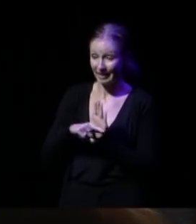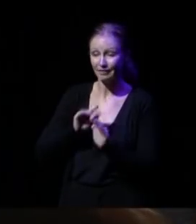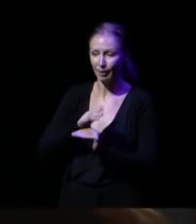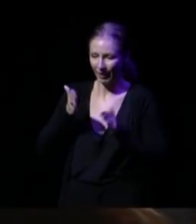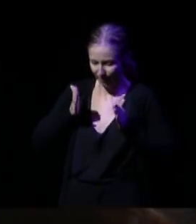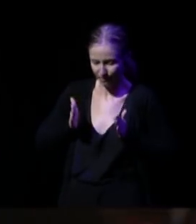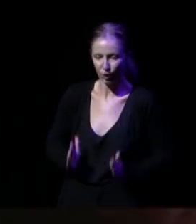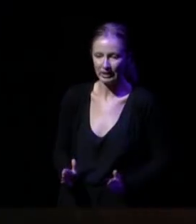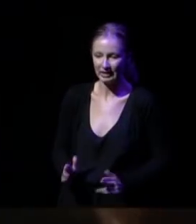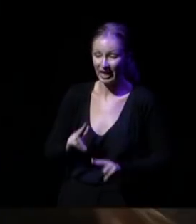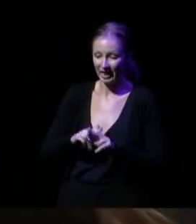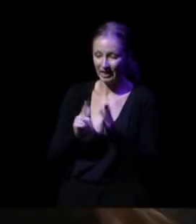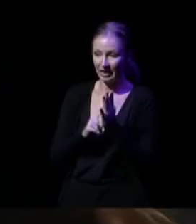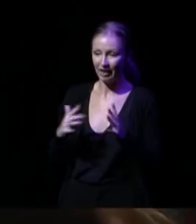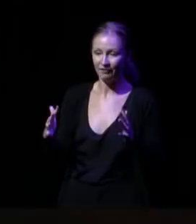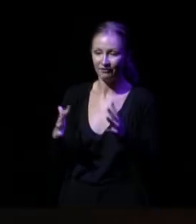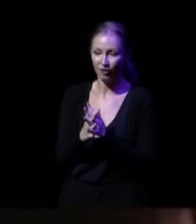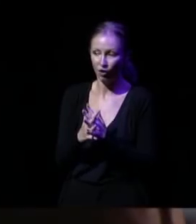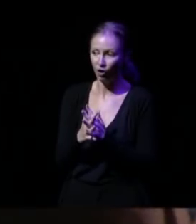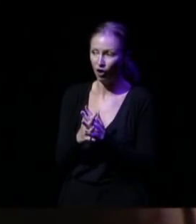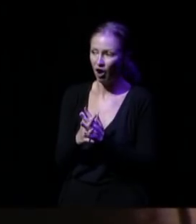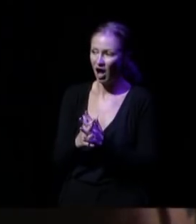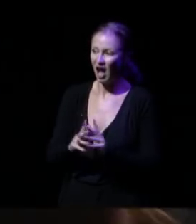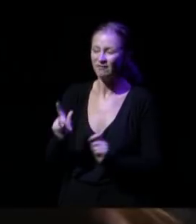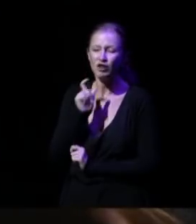I have loose skin, a big ass that jiggles when I walk.